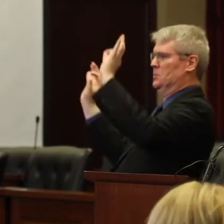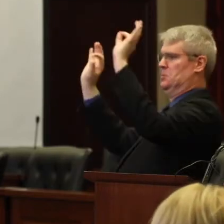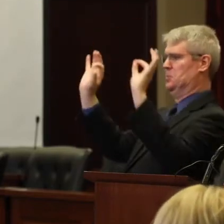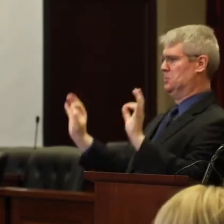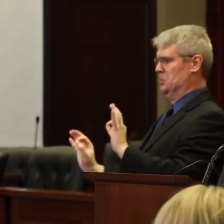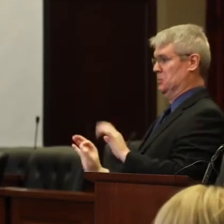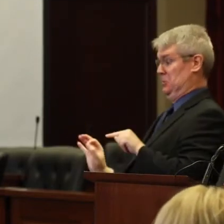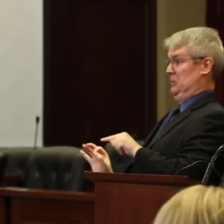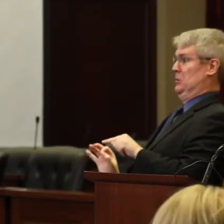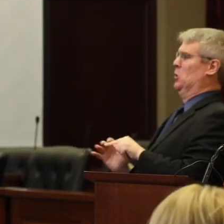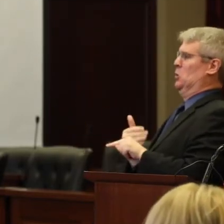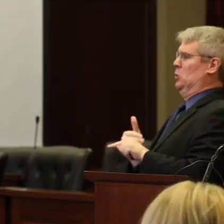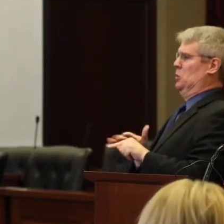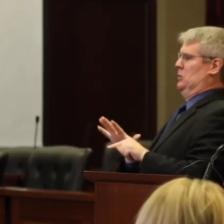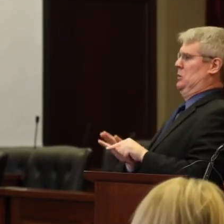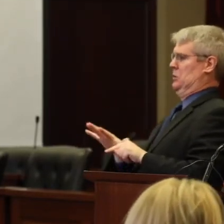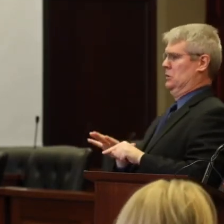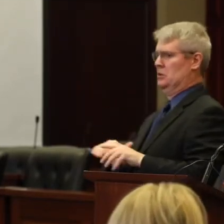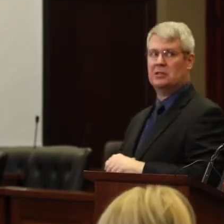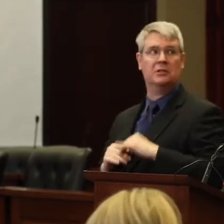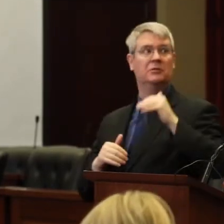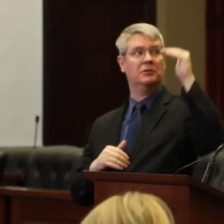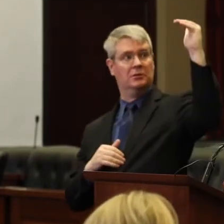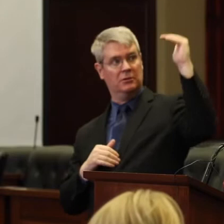the other, what we're calling health care criteria.